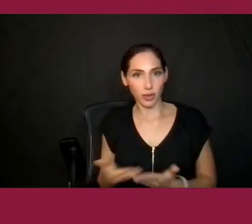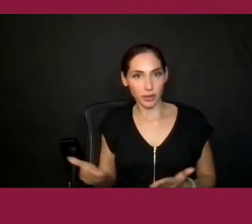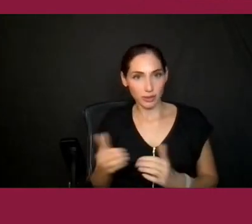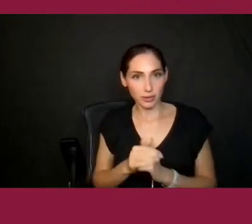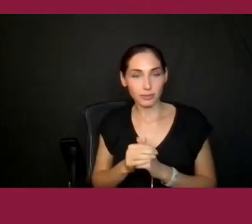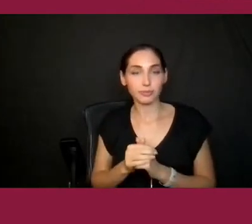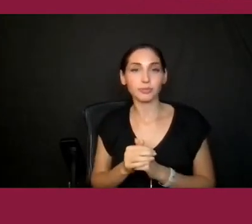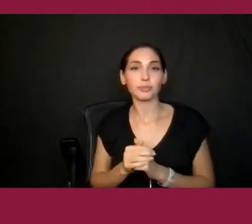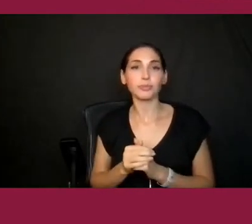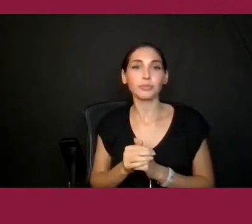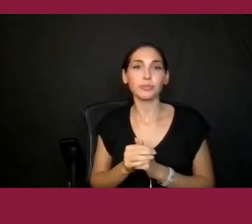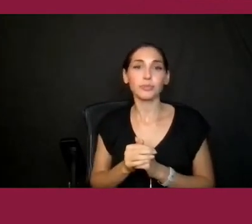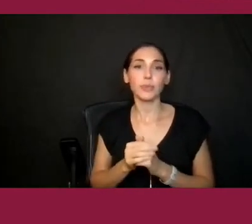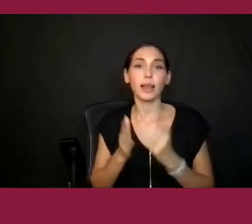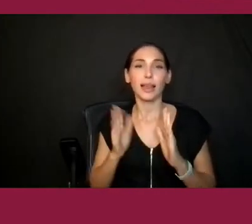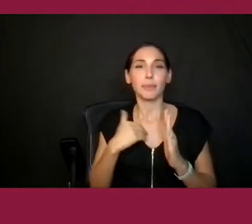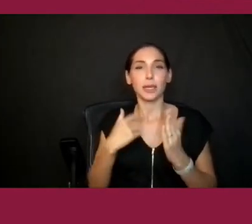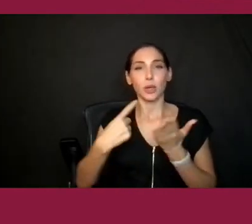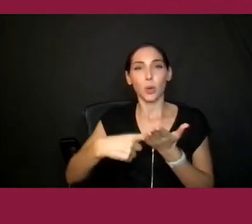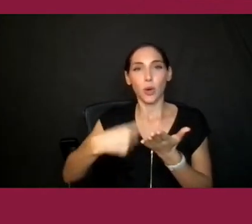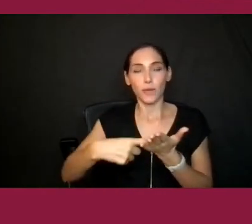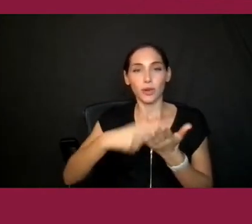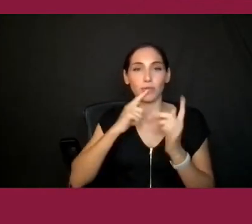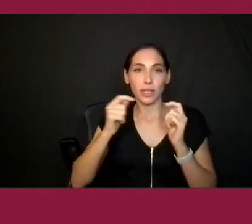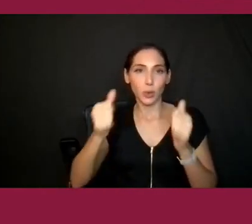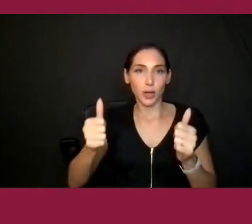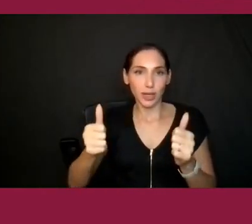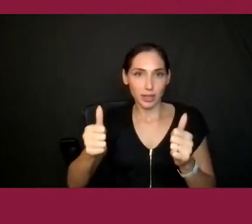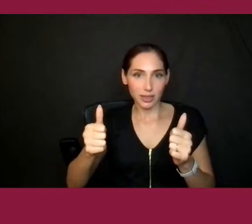Let me just go over real quick, and I'm not going to just go,